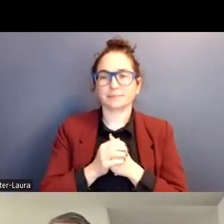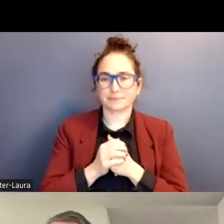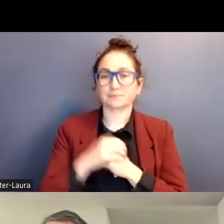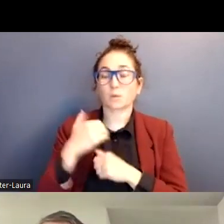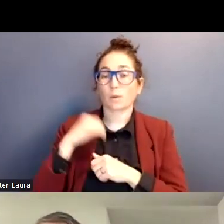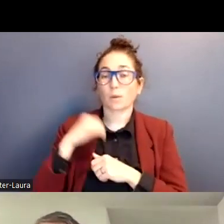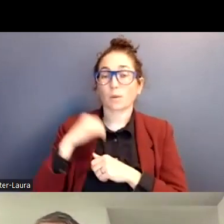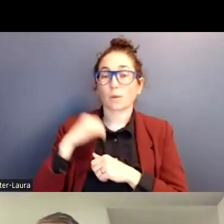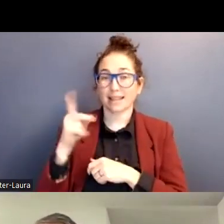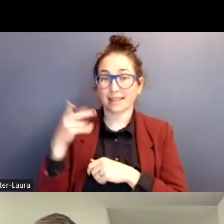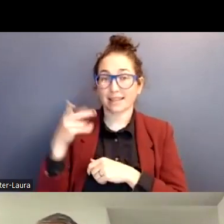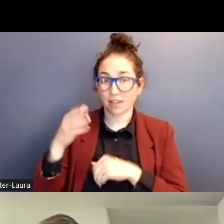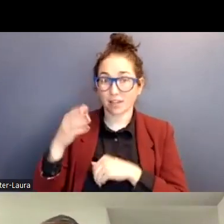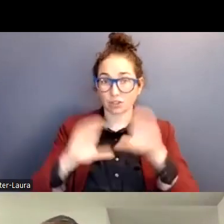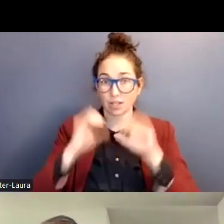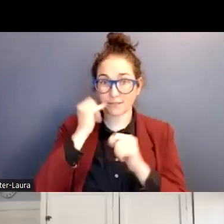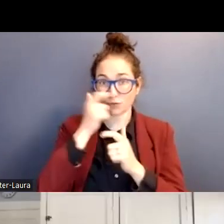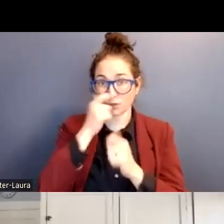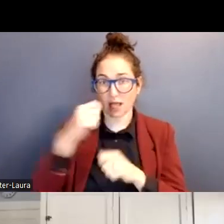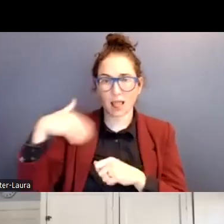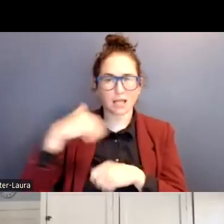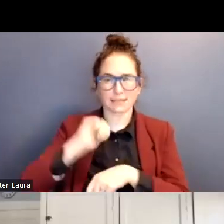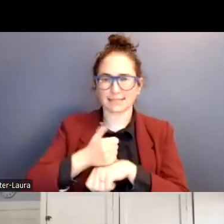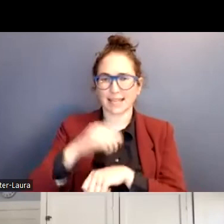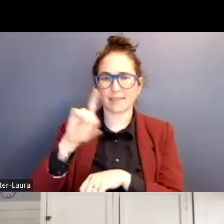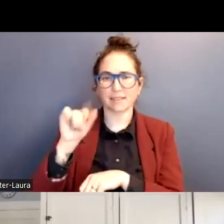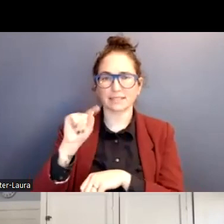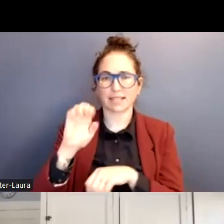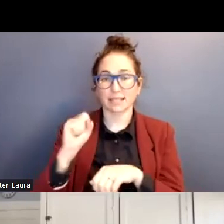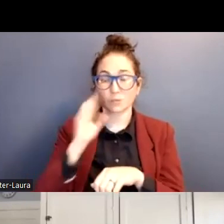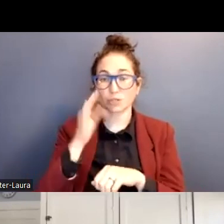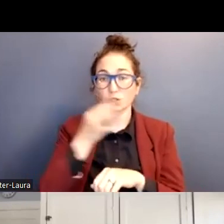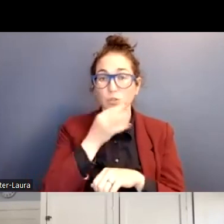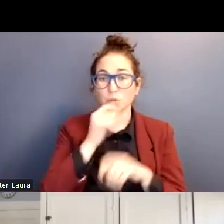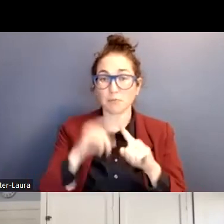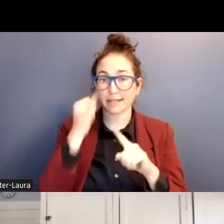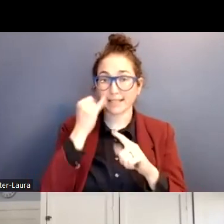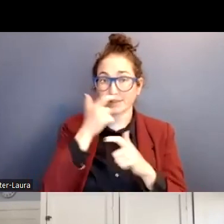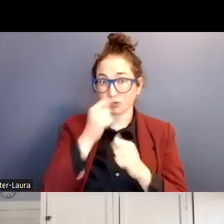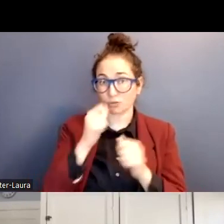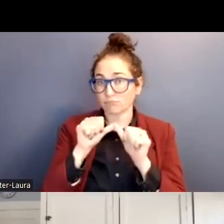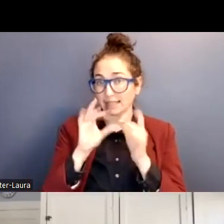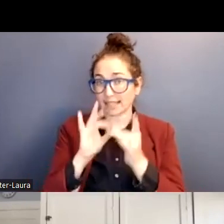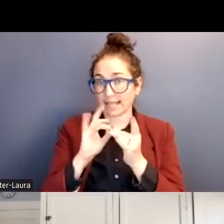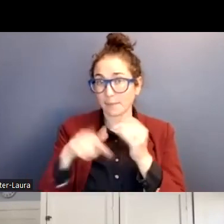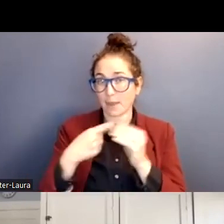if you're interested. The dates are not set yet, they will be set soon. But if you're interested in just staying connected around this topic, and